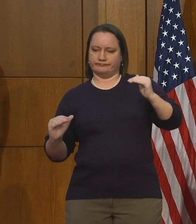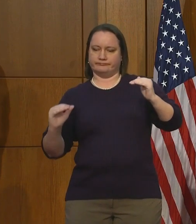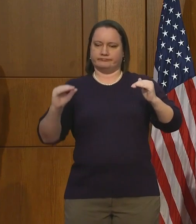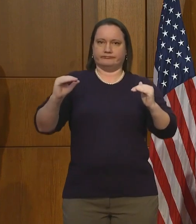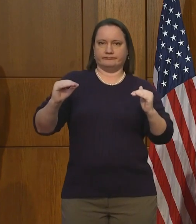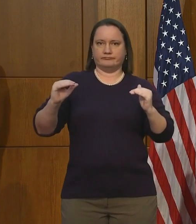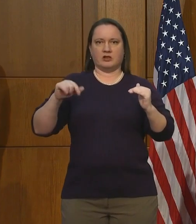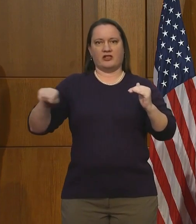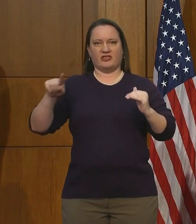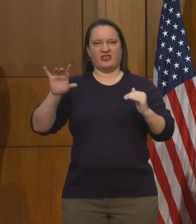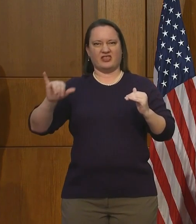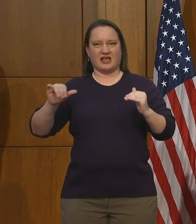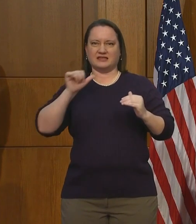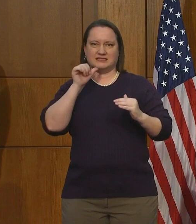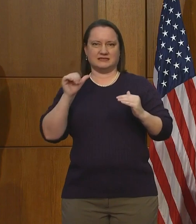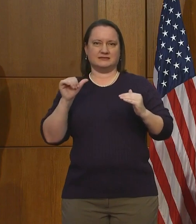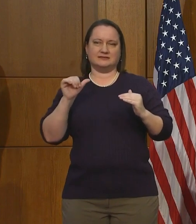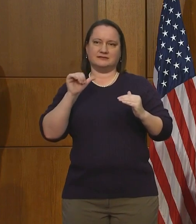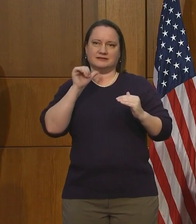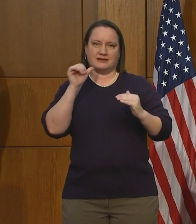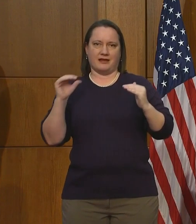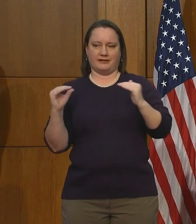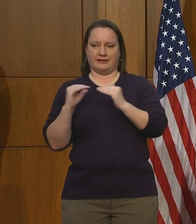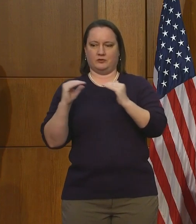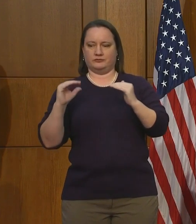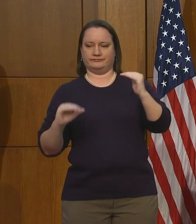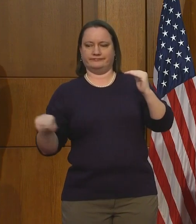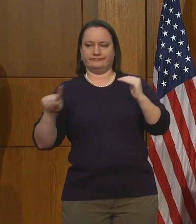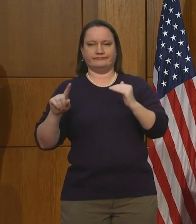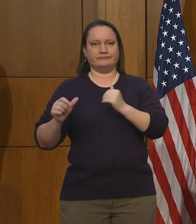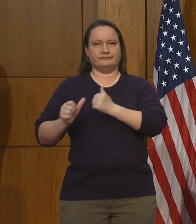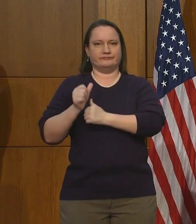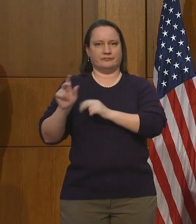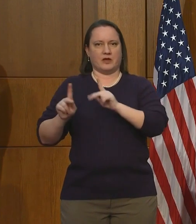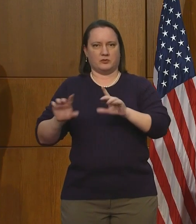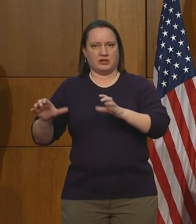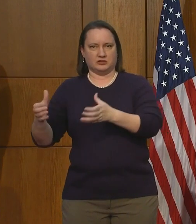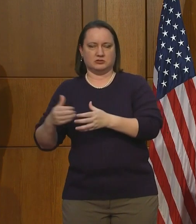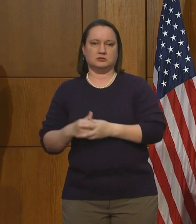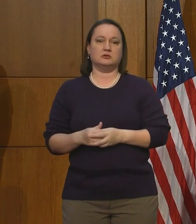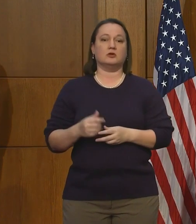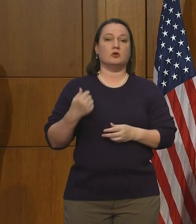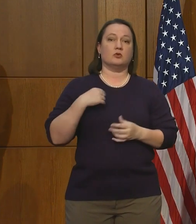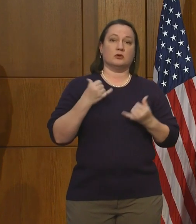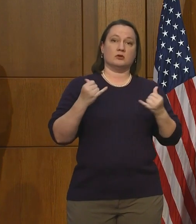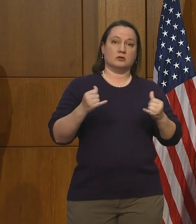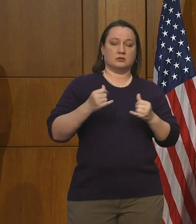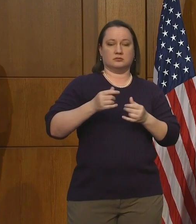WORK. WE HAVE A FOUR THOUSAND